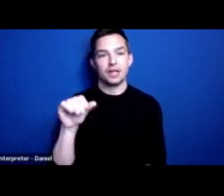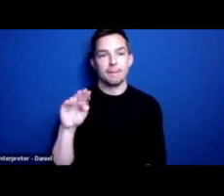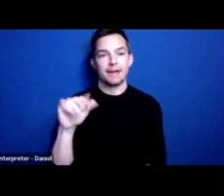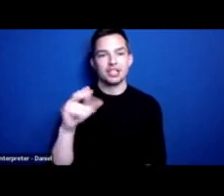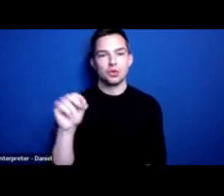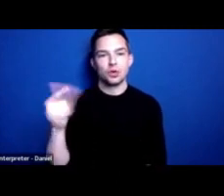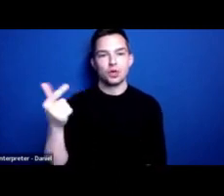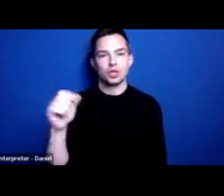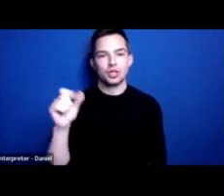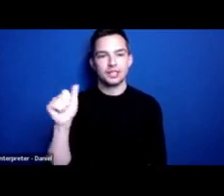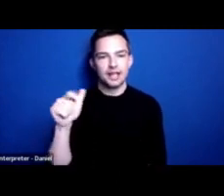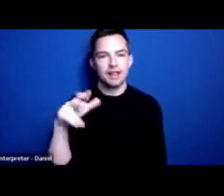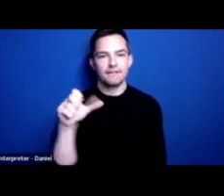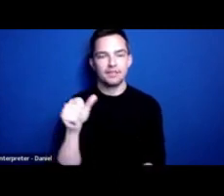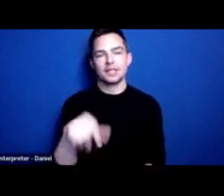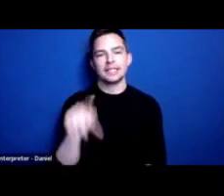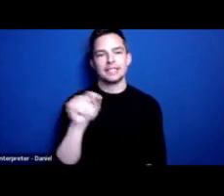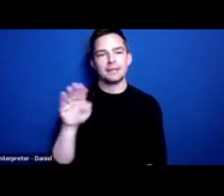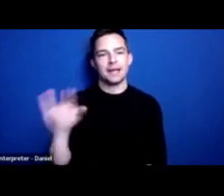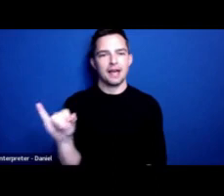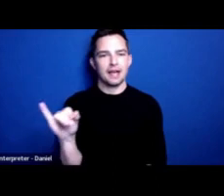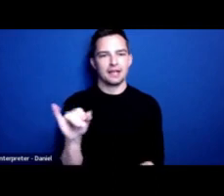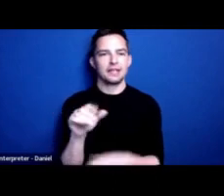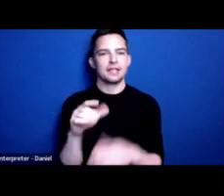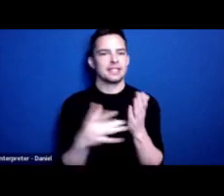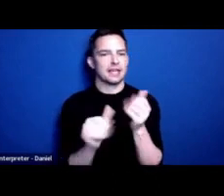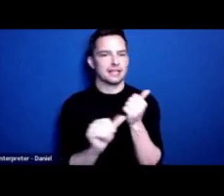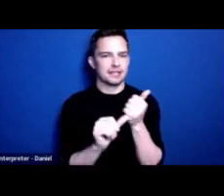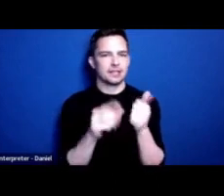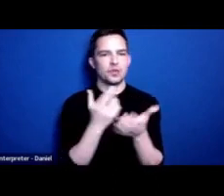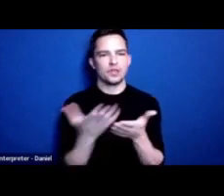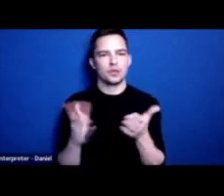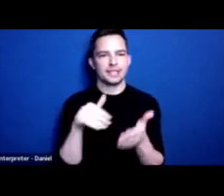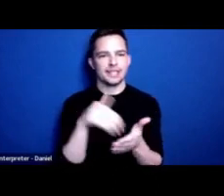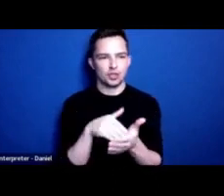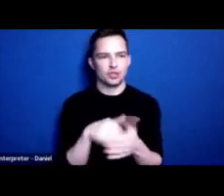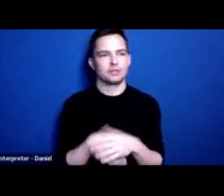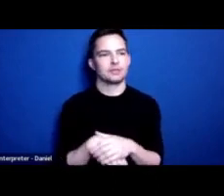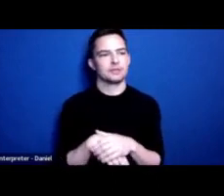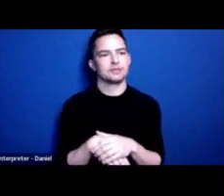work at the Traumatic Brain Injury Technical Assistance and Resource Center. Welcome to this